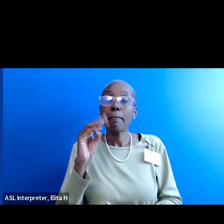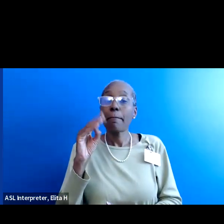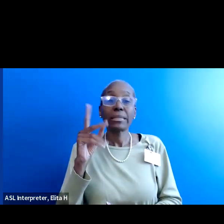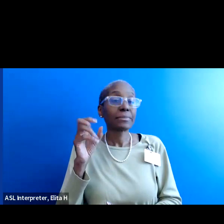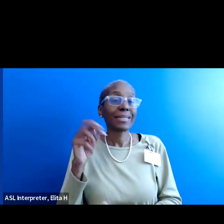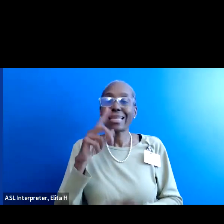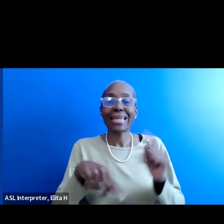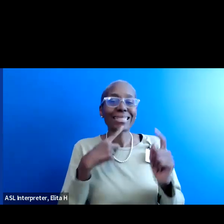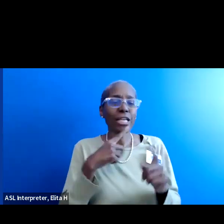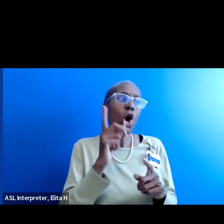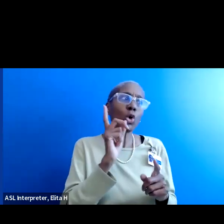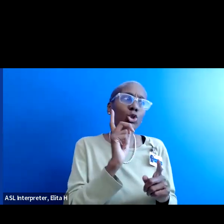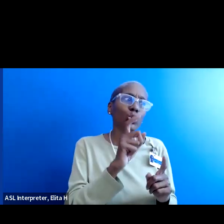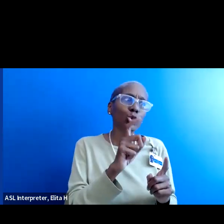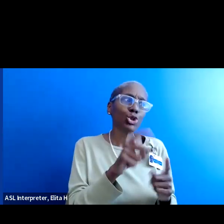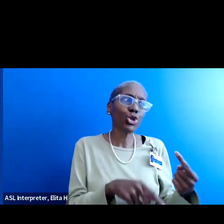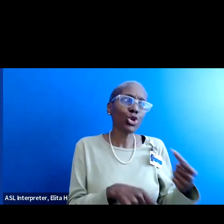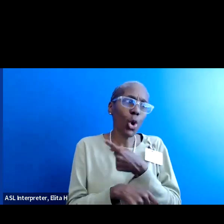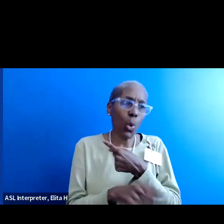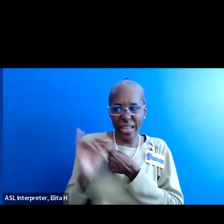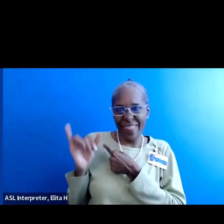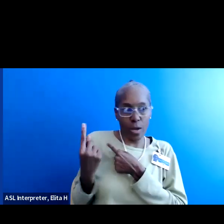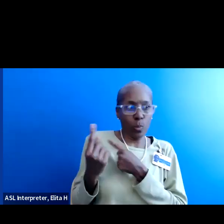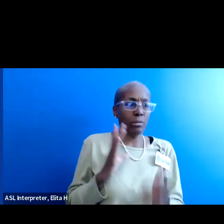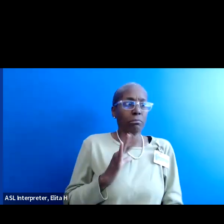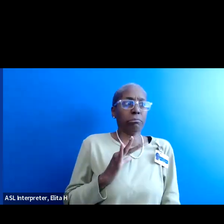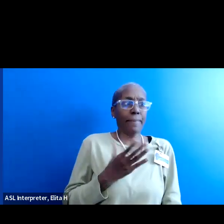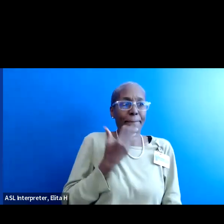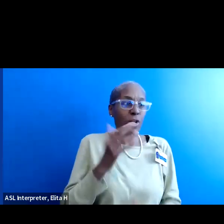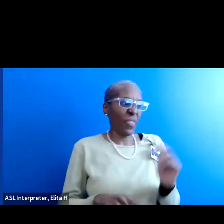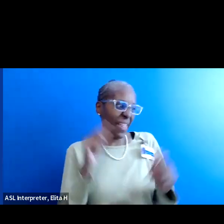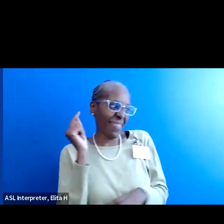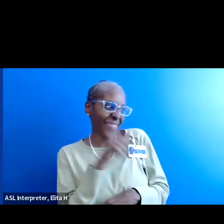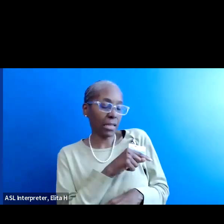"You really should go to ABC nursing facility, it is much better than XYZ."